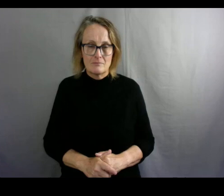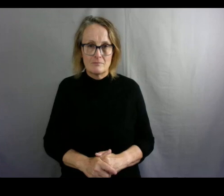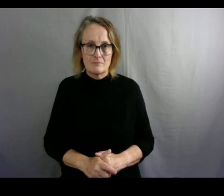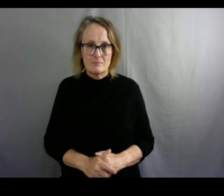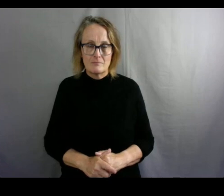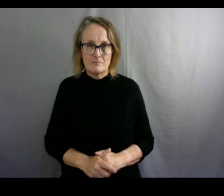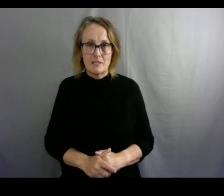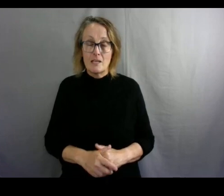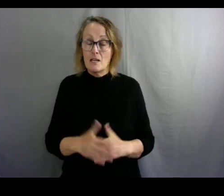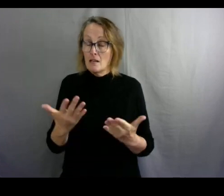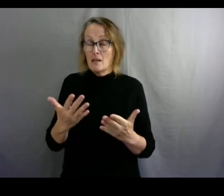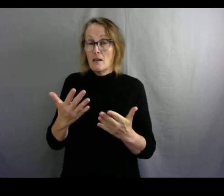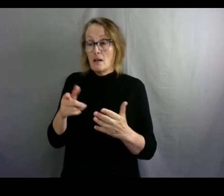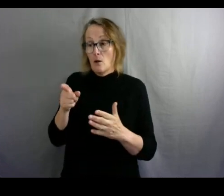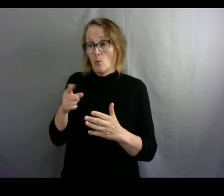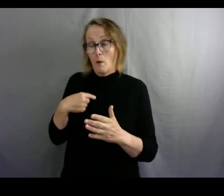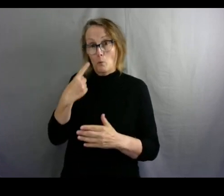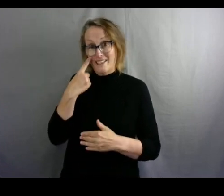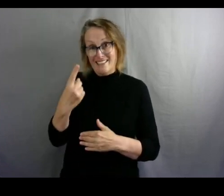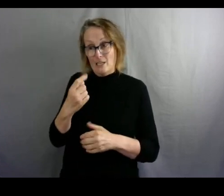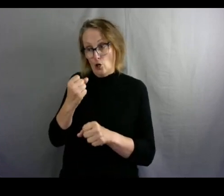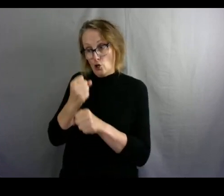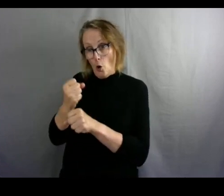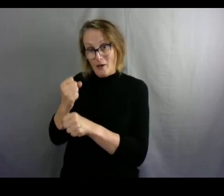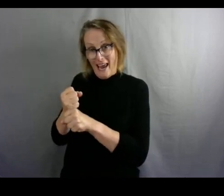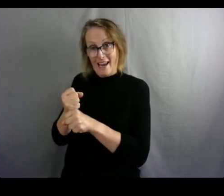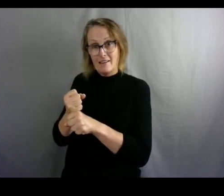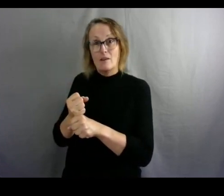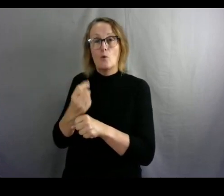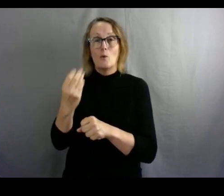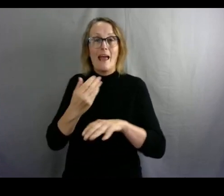the work within the work. So there is an object, there is another painting,